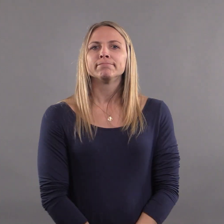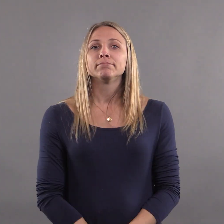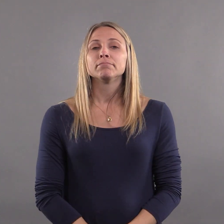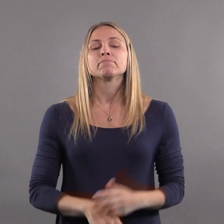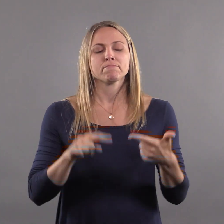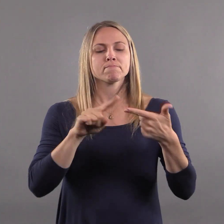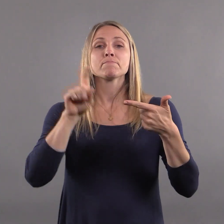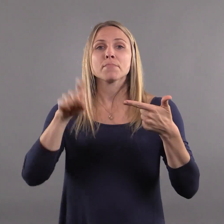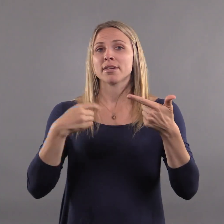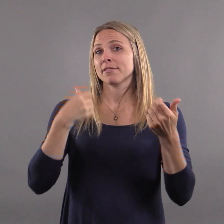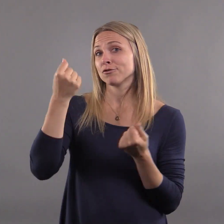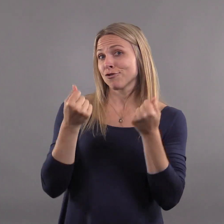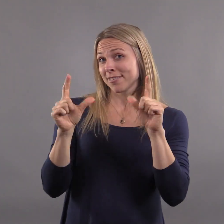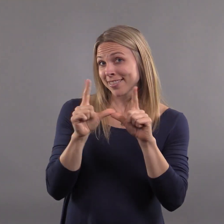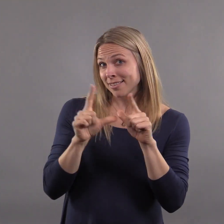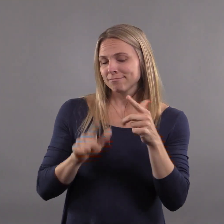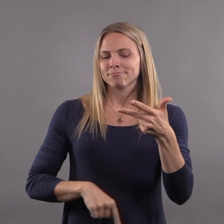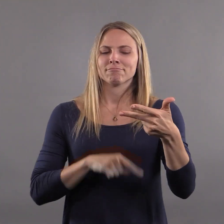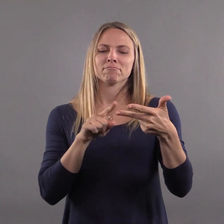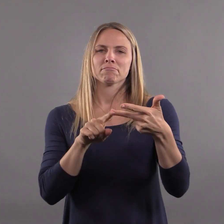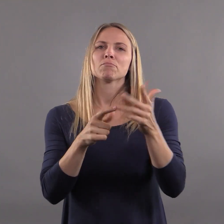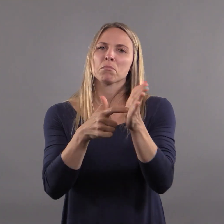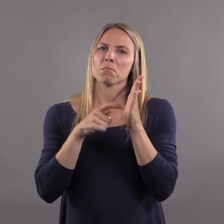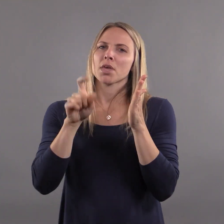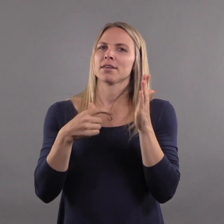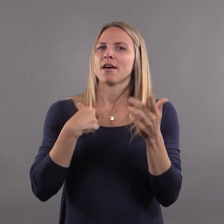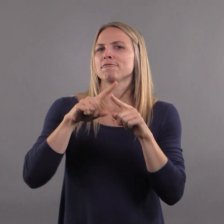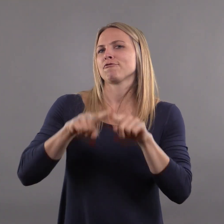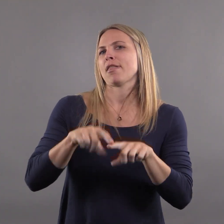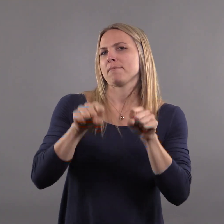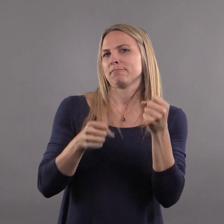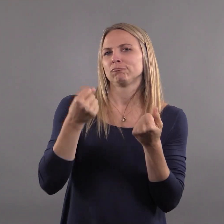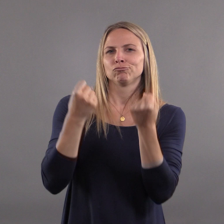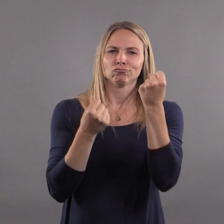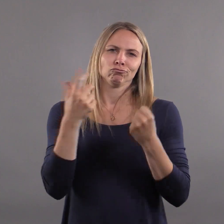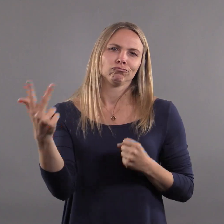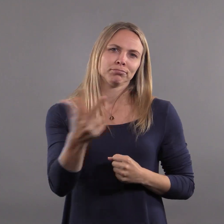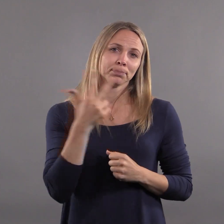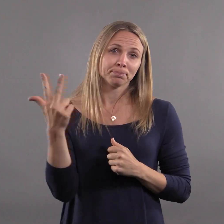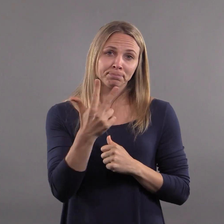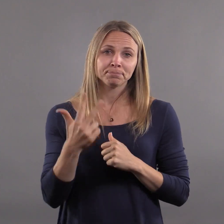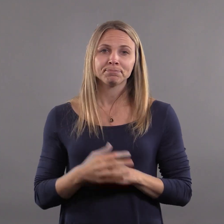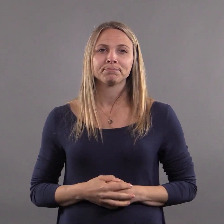Must have Driver’s License and reliable transportation